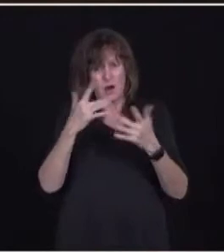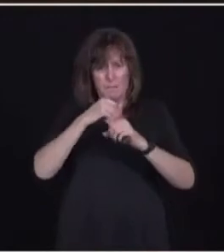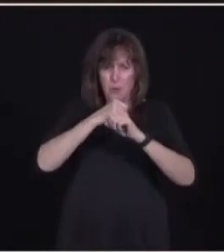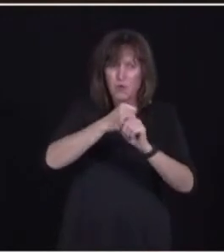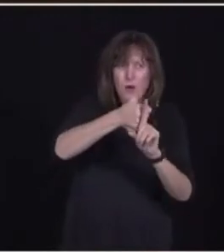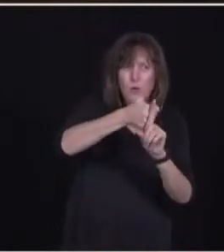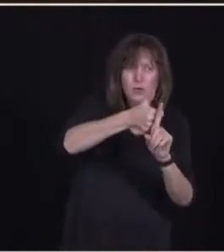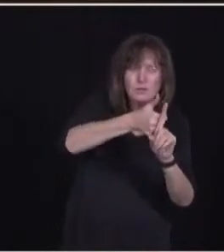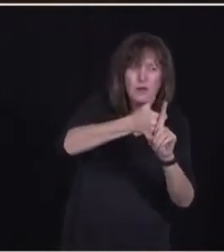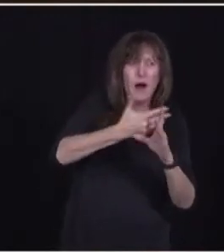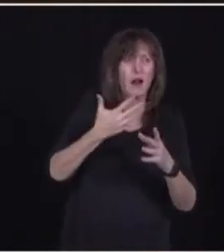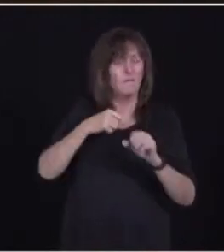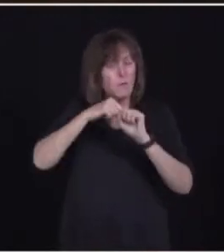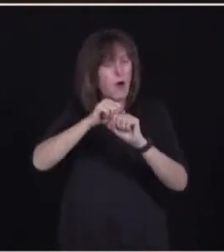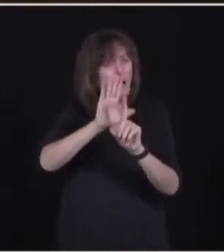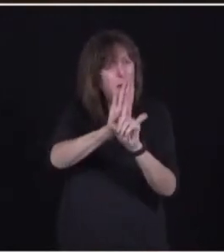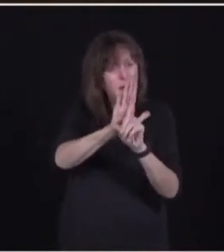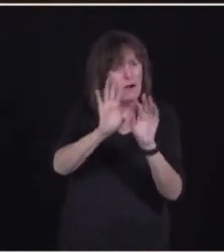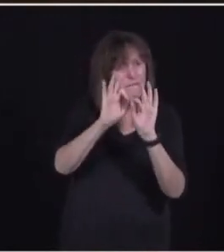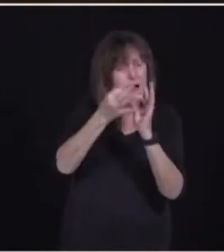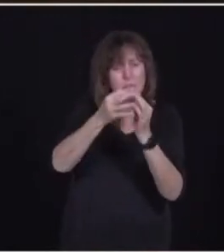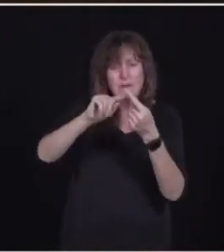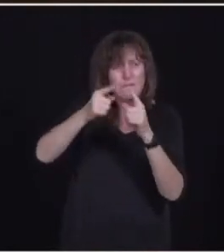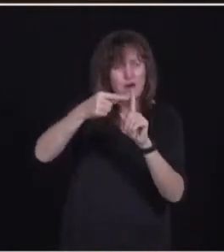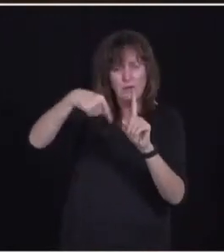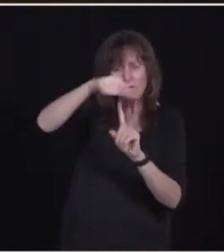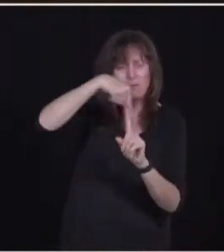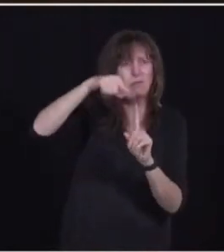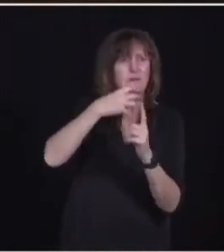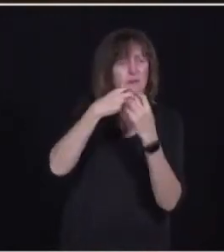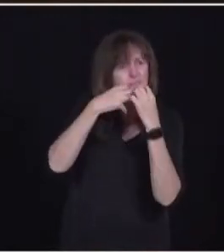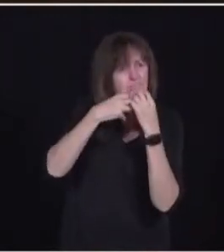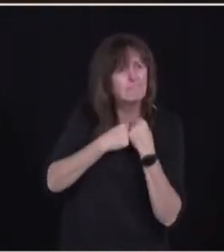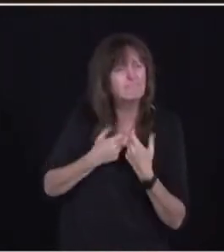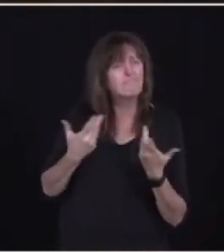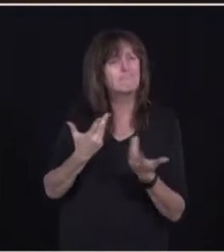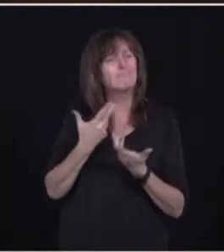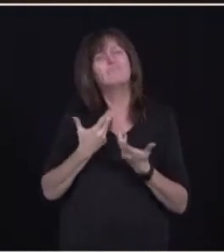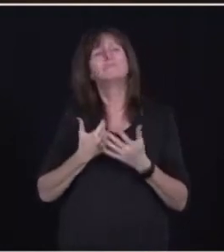it is going to be really important for your own protection but also the protection of